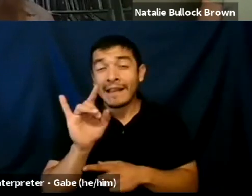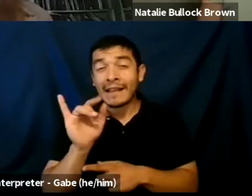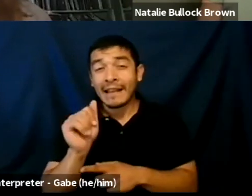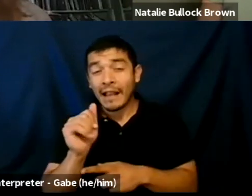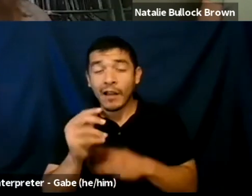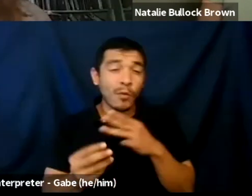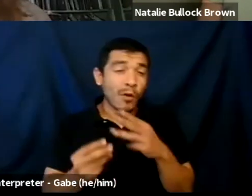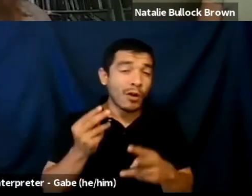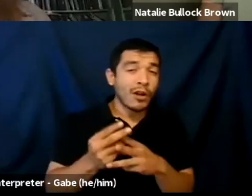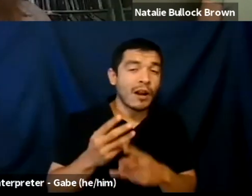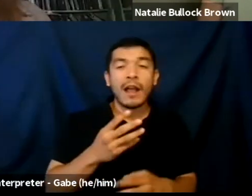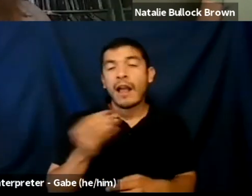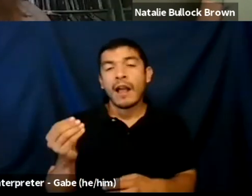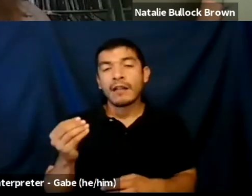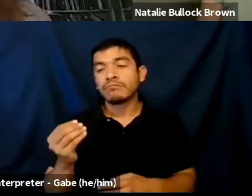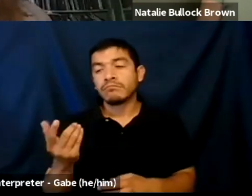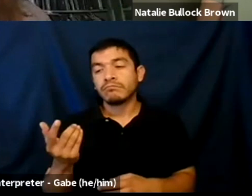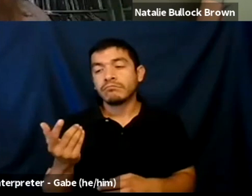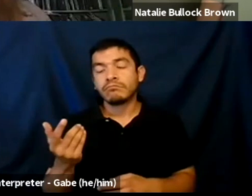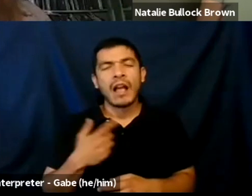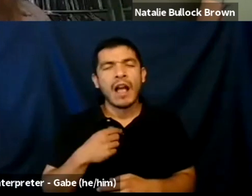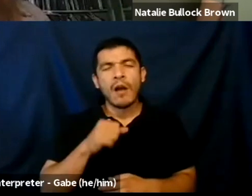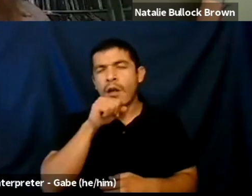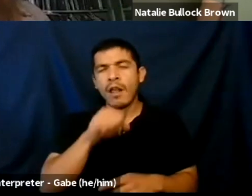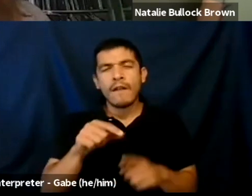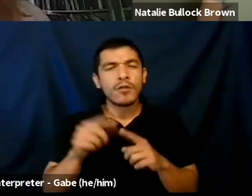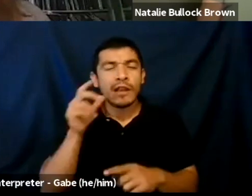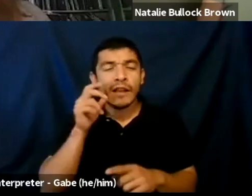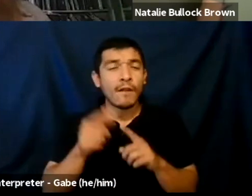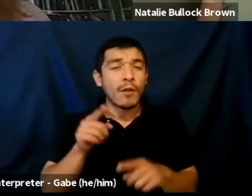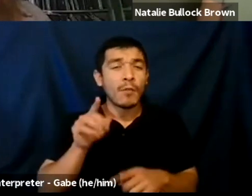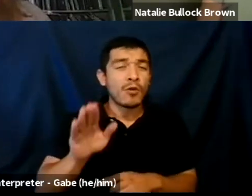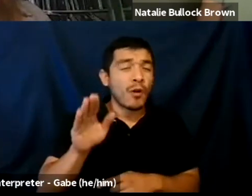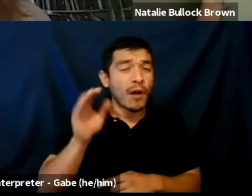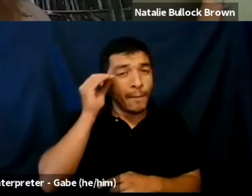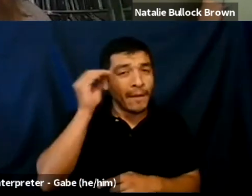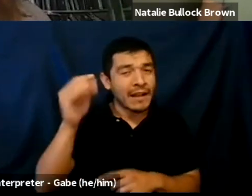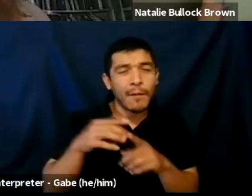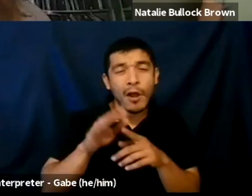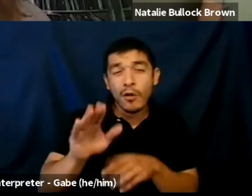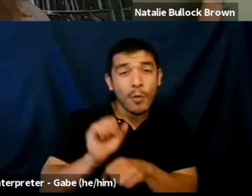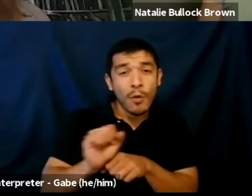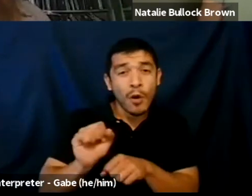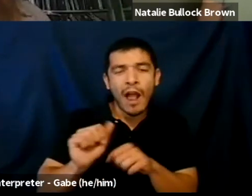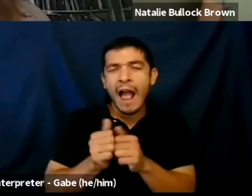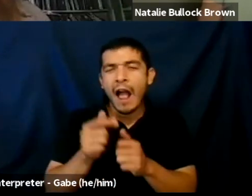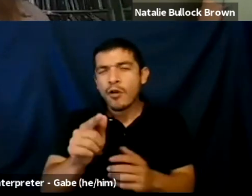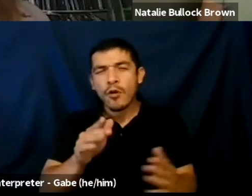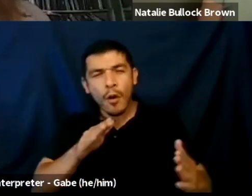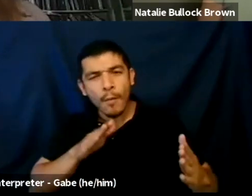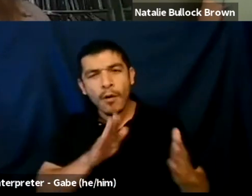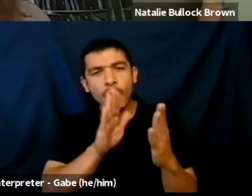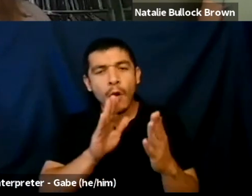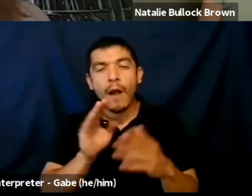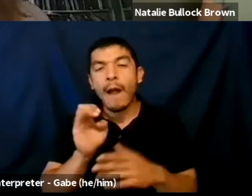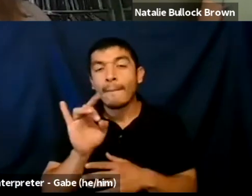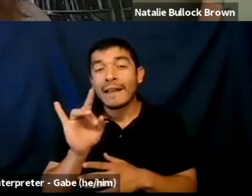And so, I would love to hear from you a little bit about your work and how you approach media